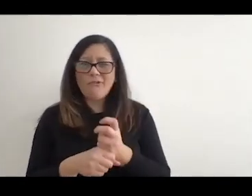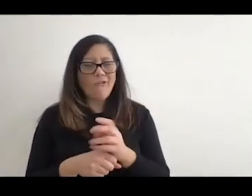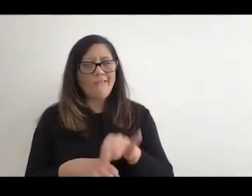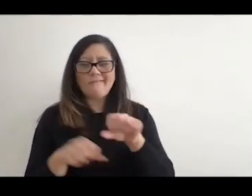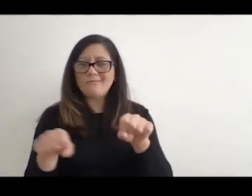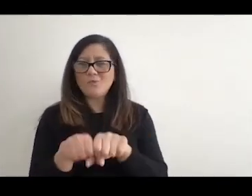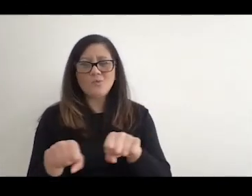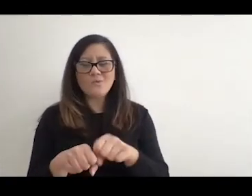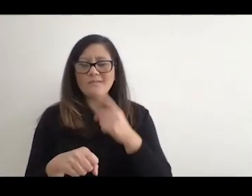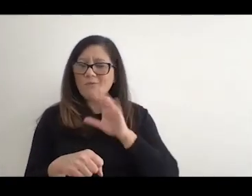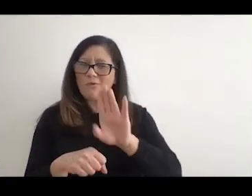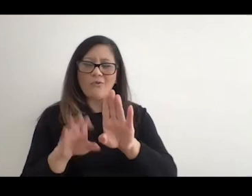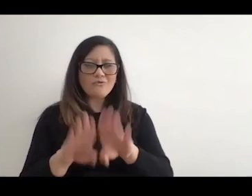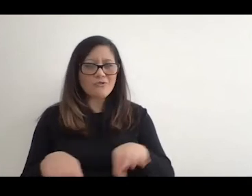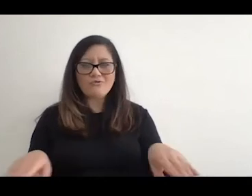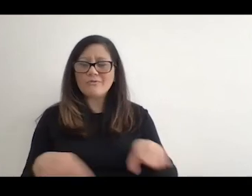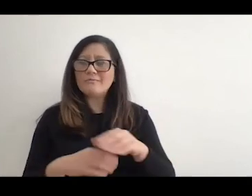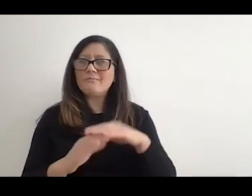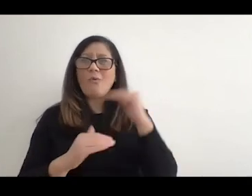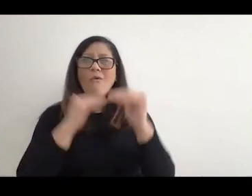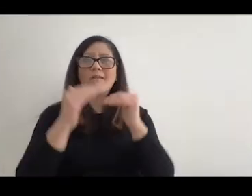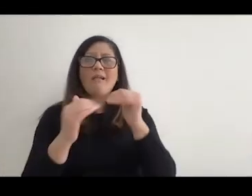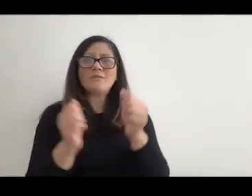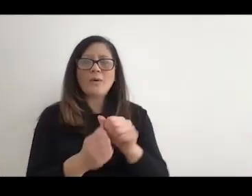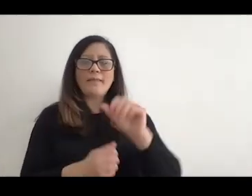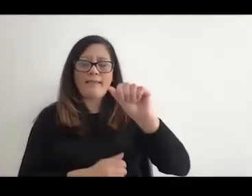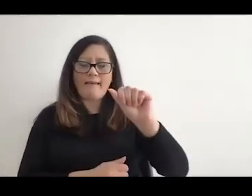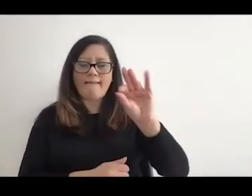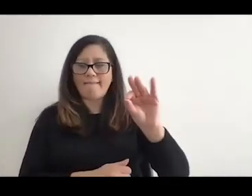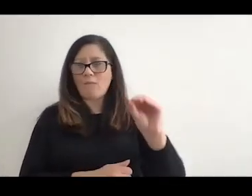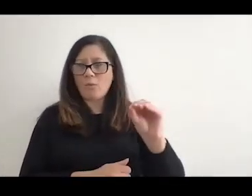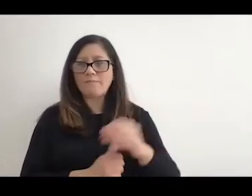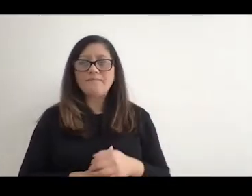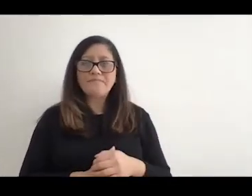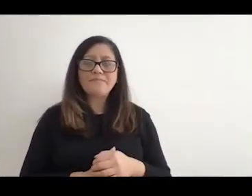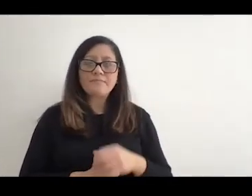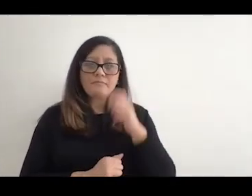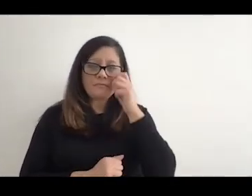to find shoes for your children or for adults that wear afos.